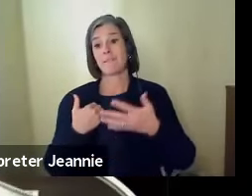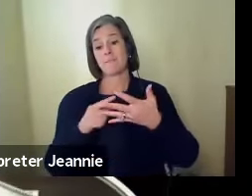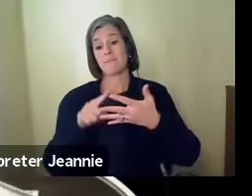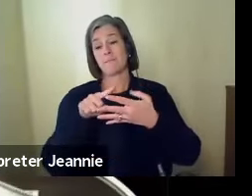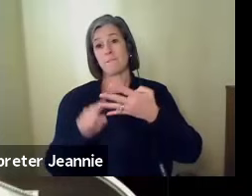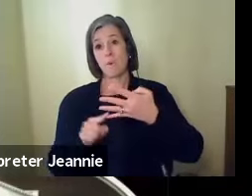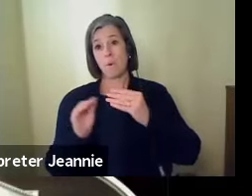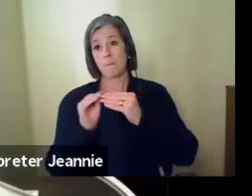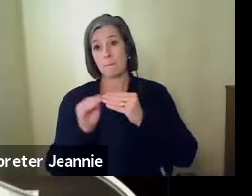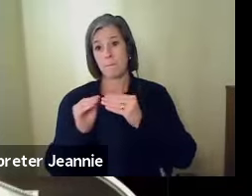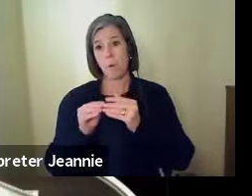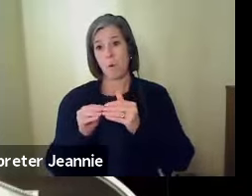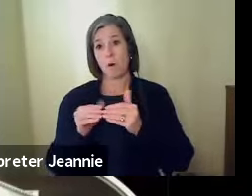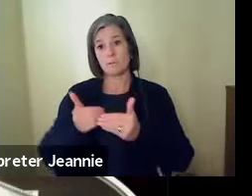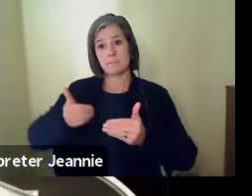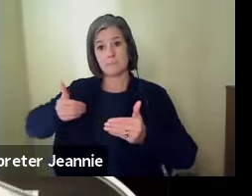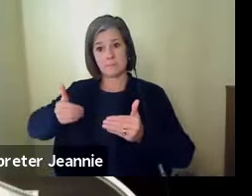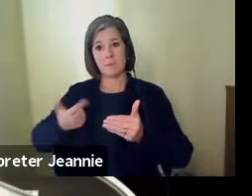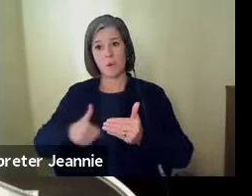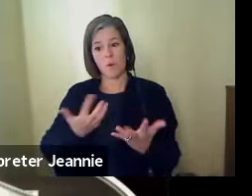those that we may begin to see in the first quarter of 2021,